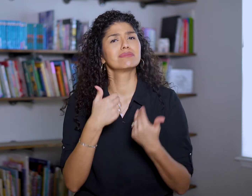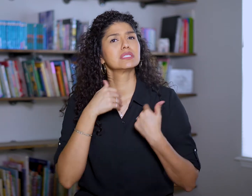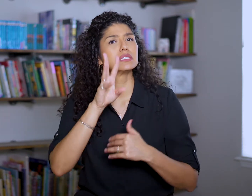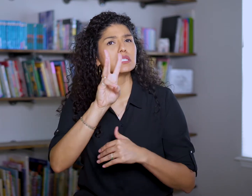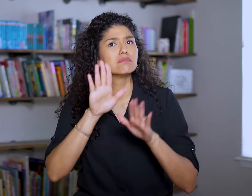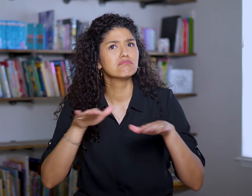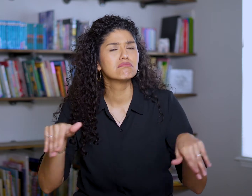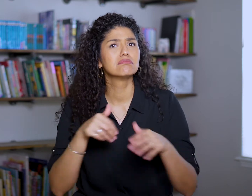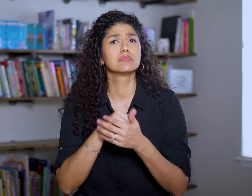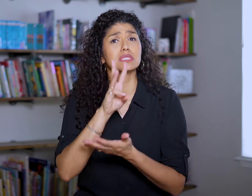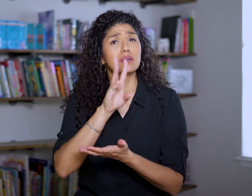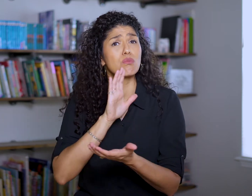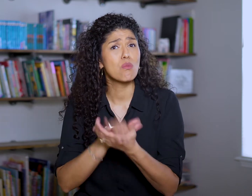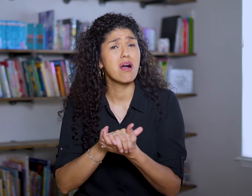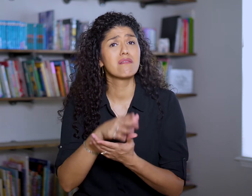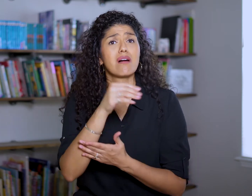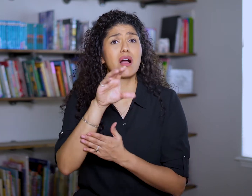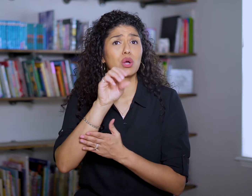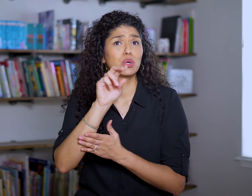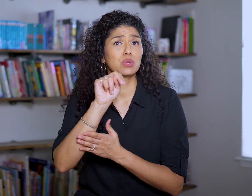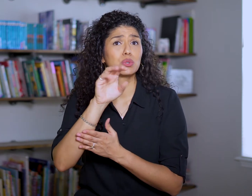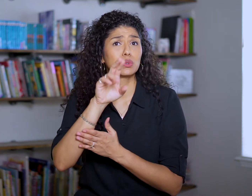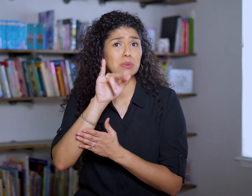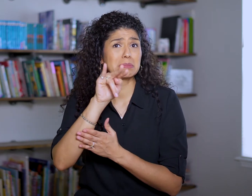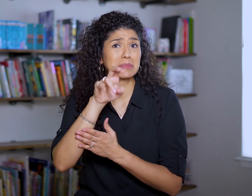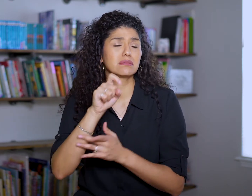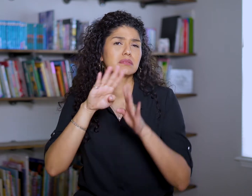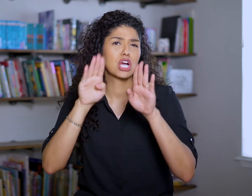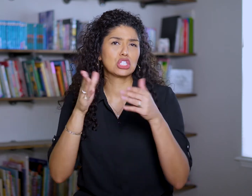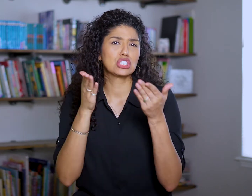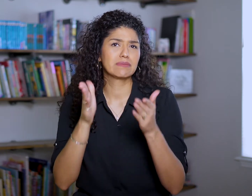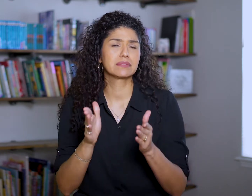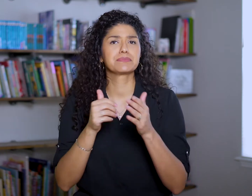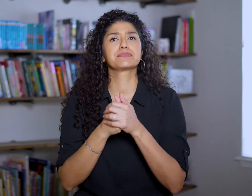He has six kids and six wives and concubines.